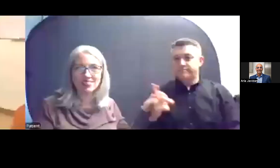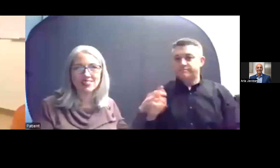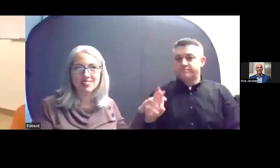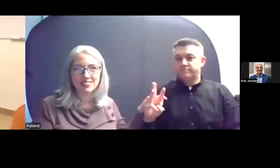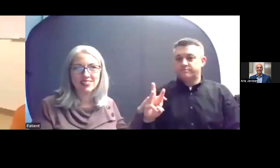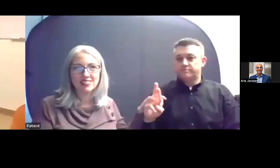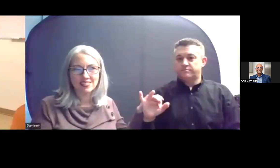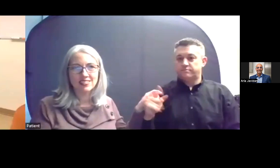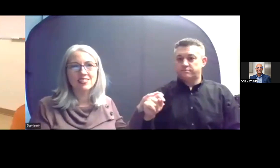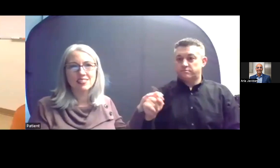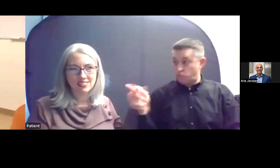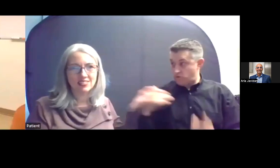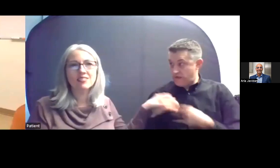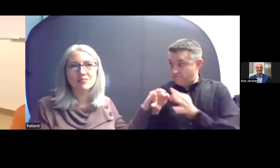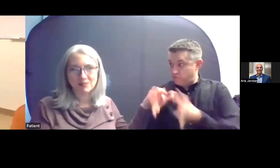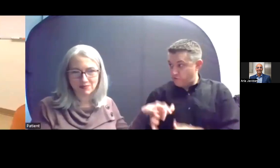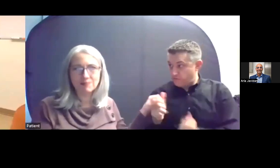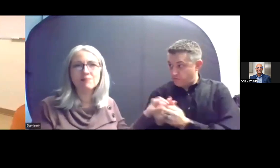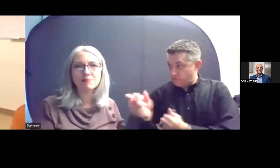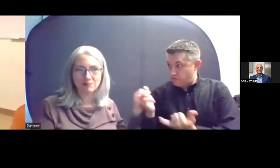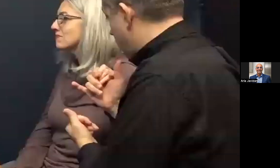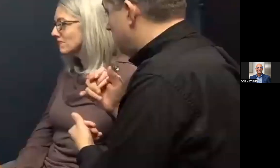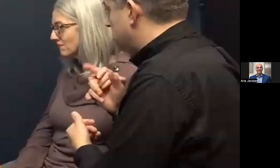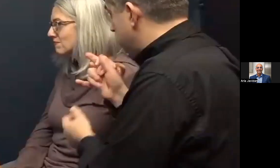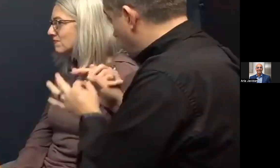that you have a sign language interpreter today. how's The Interpreter working for